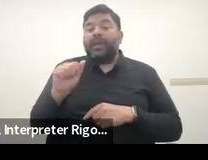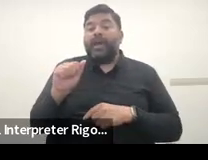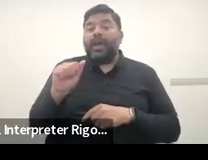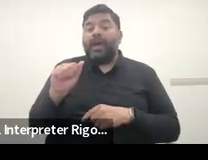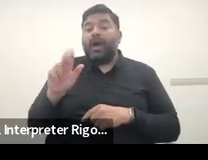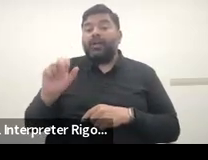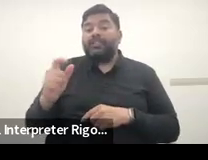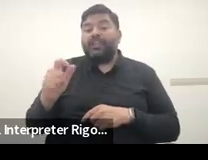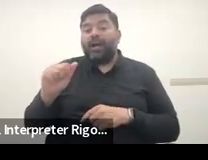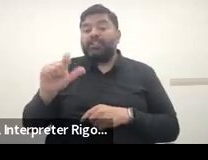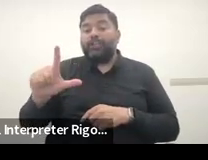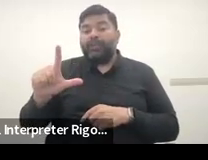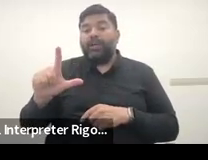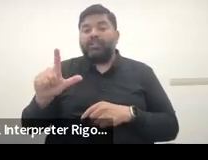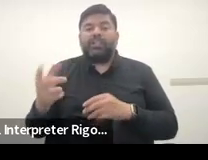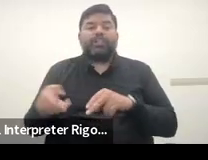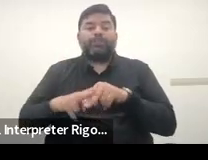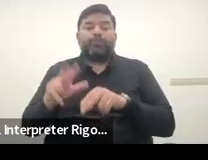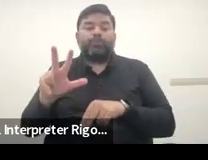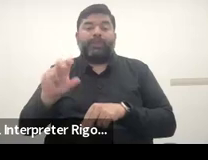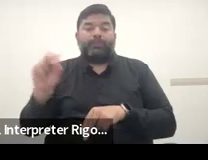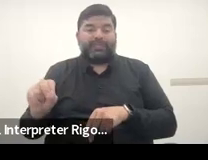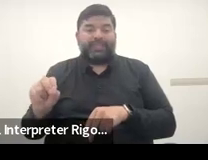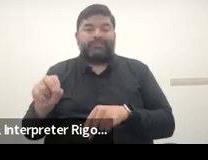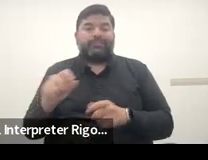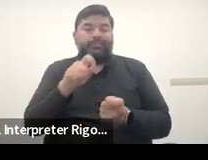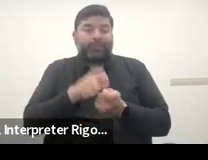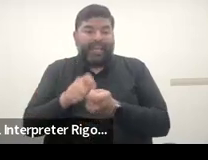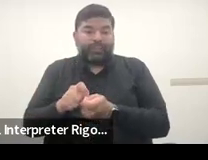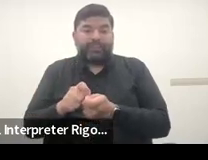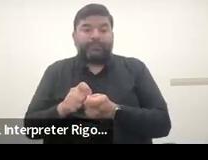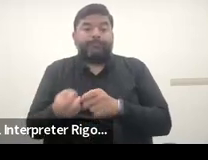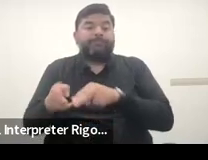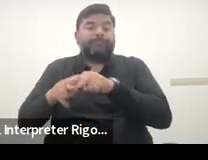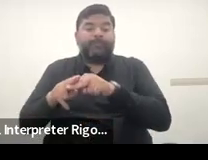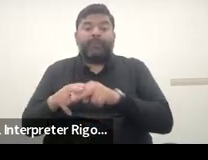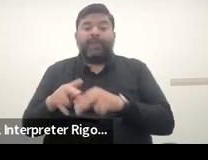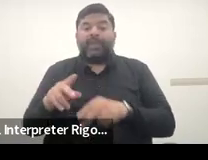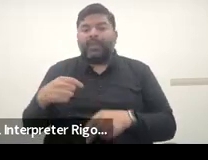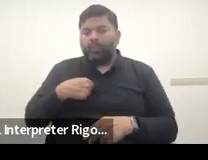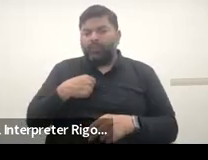accuracy— three points to that accuracy. And we specifically studied signs that were rare in the